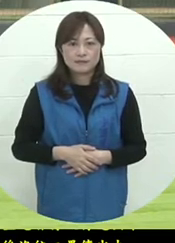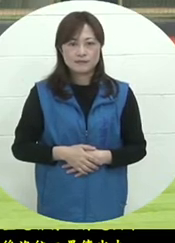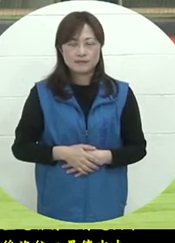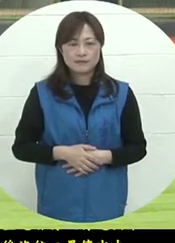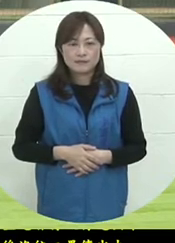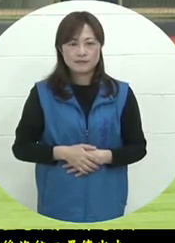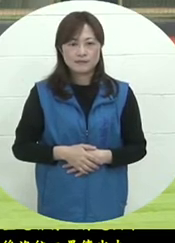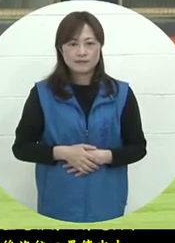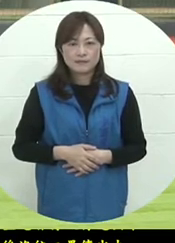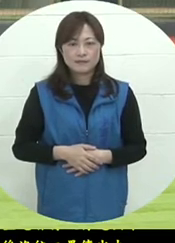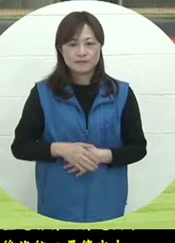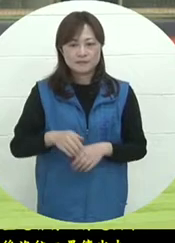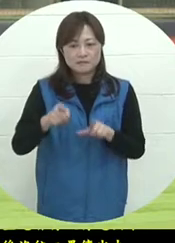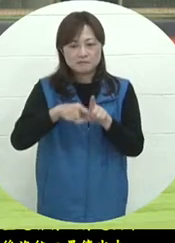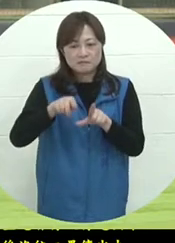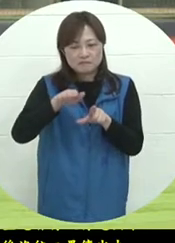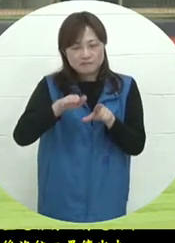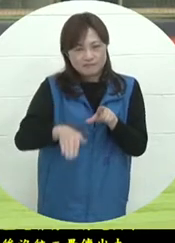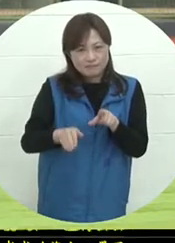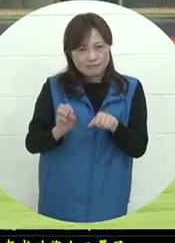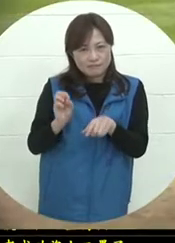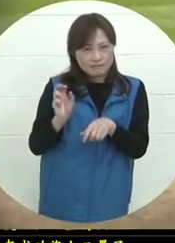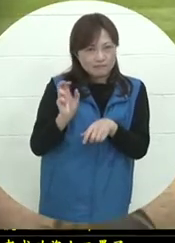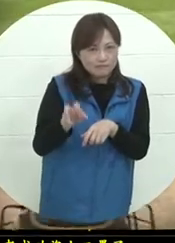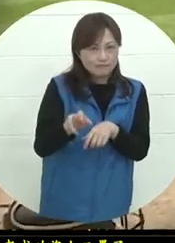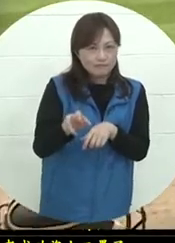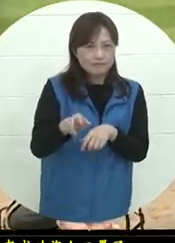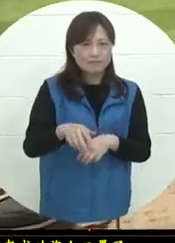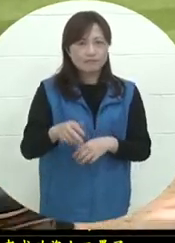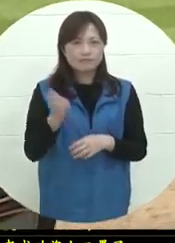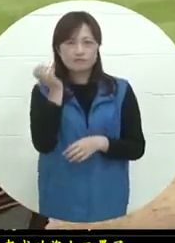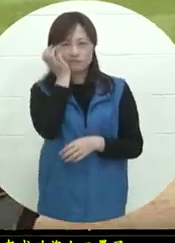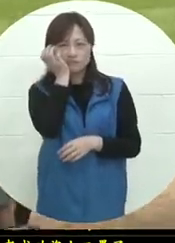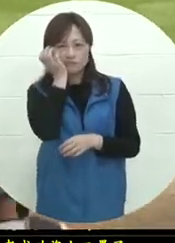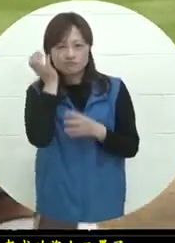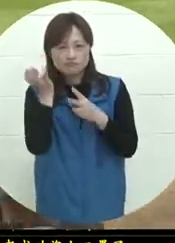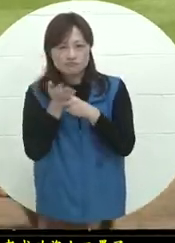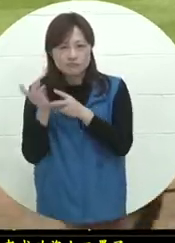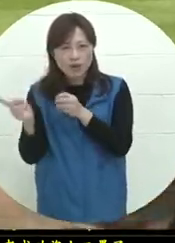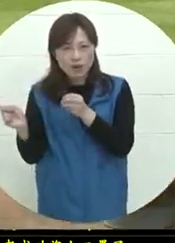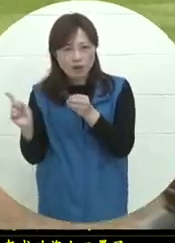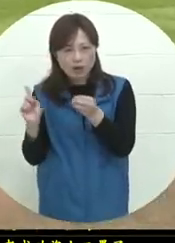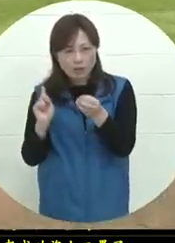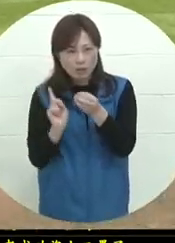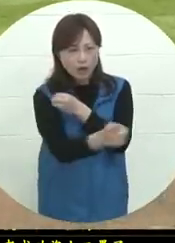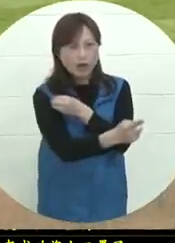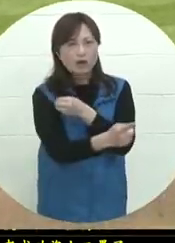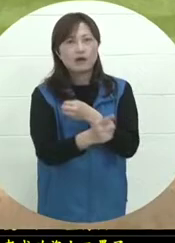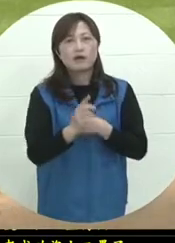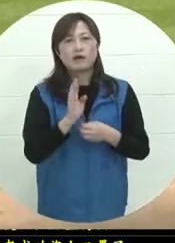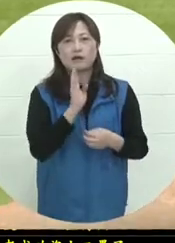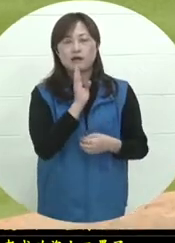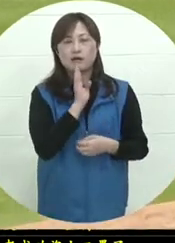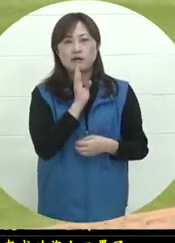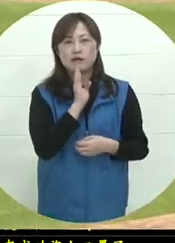went up to second base. There was no way to grasp the timing of the return bat and the ball speed came . Then two blocks